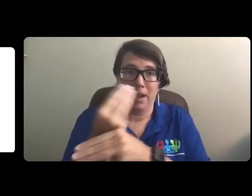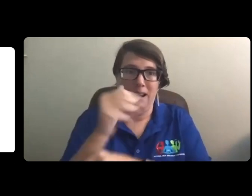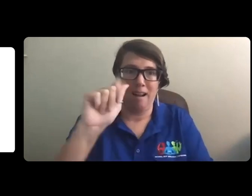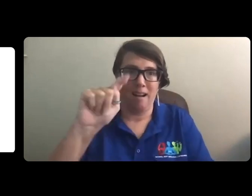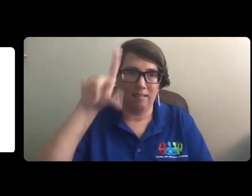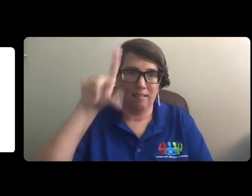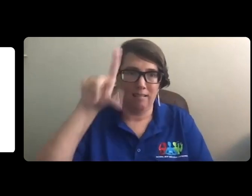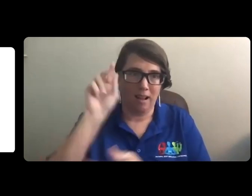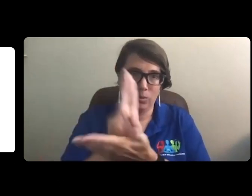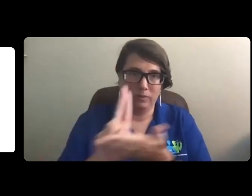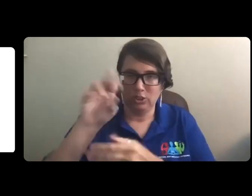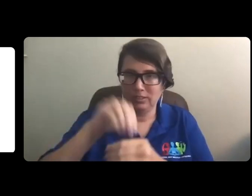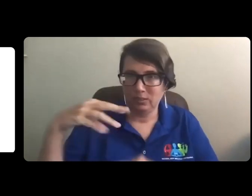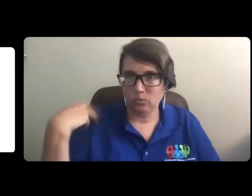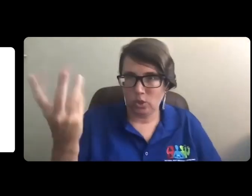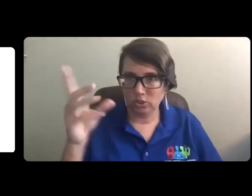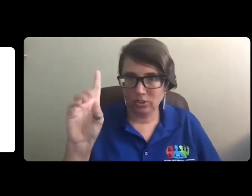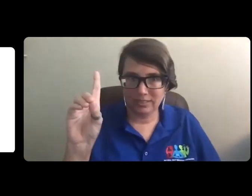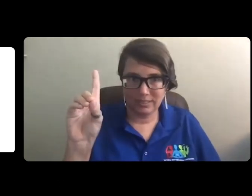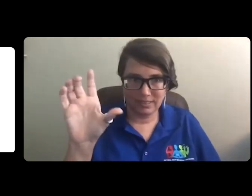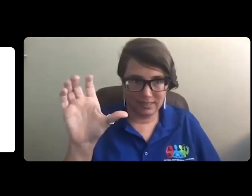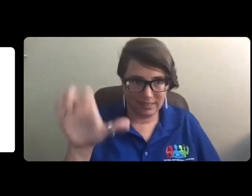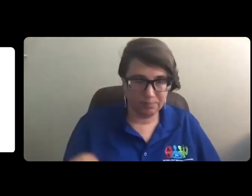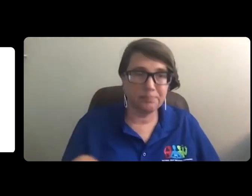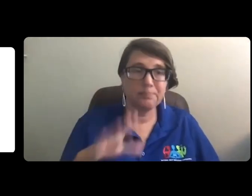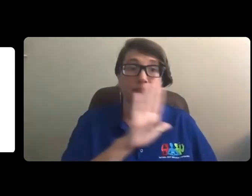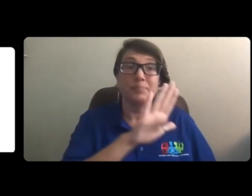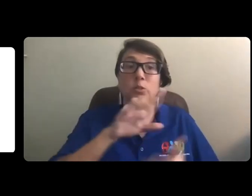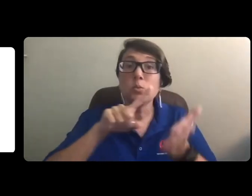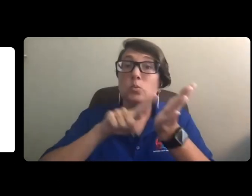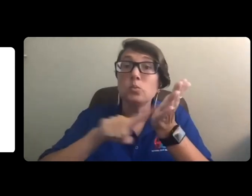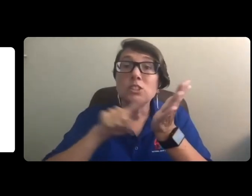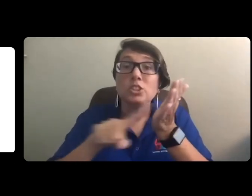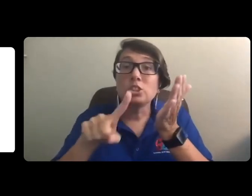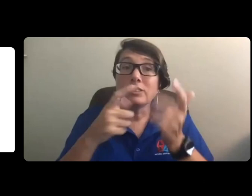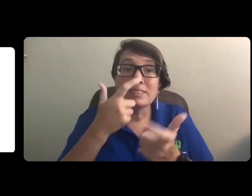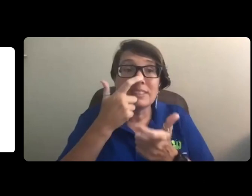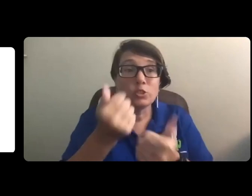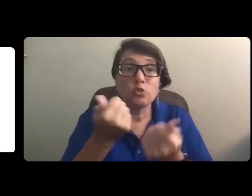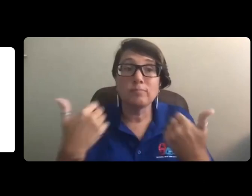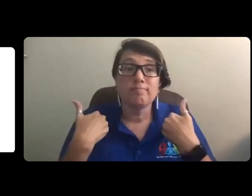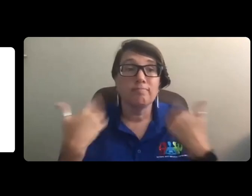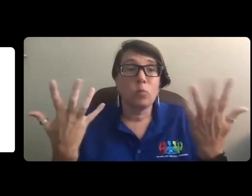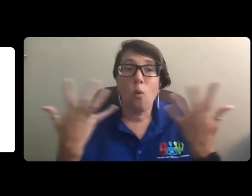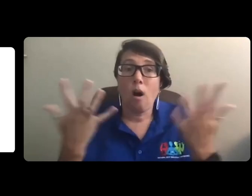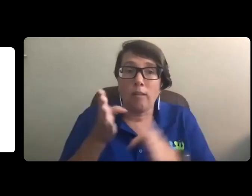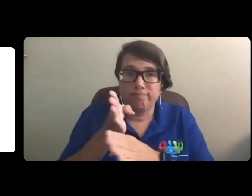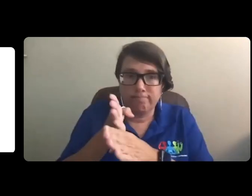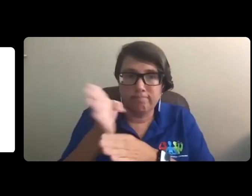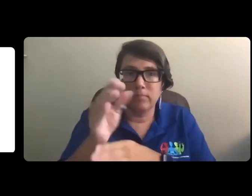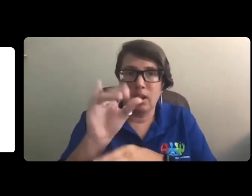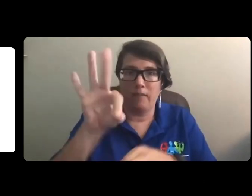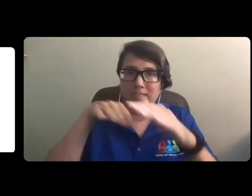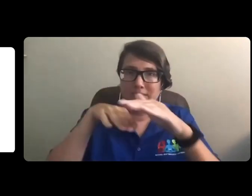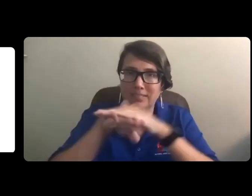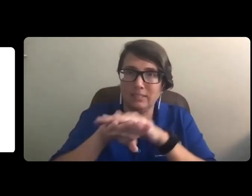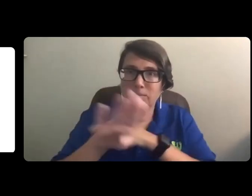Department of Science, Technology, and Mathematics at Gallaudet University in Washington, DC.